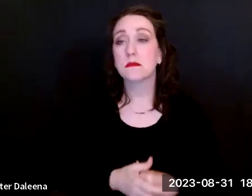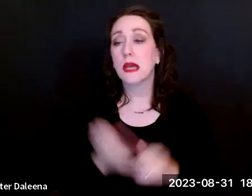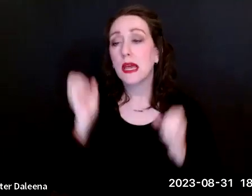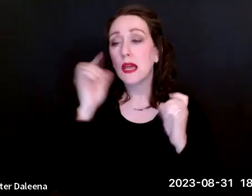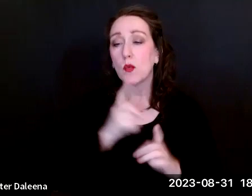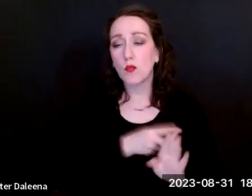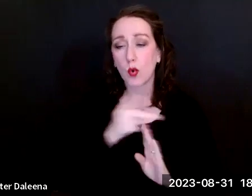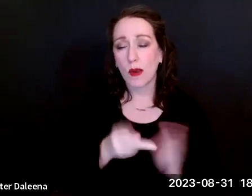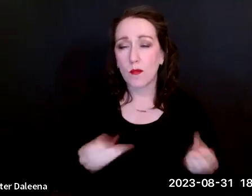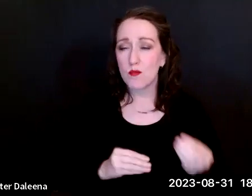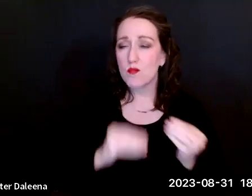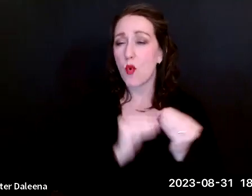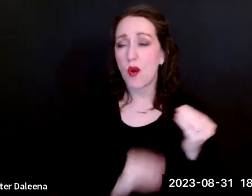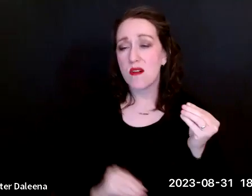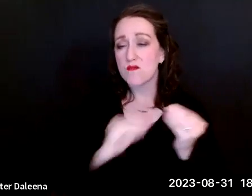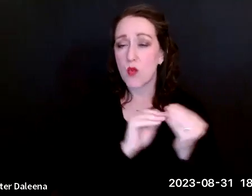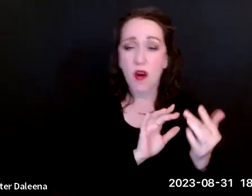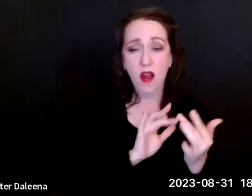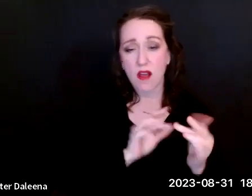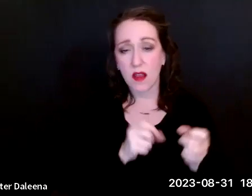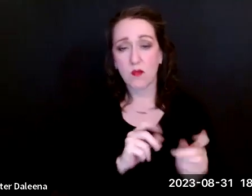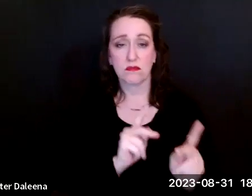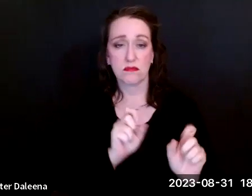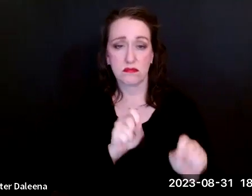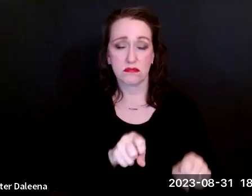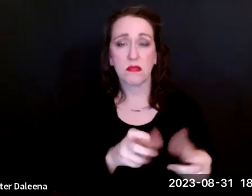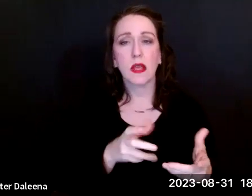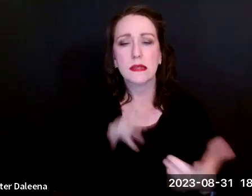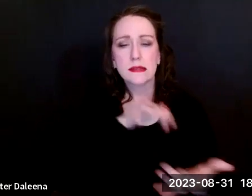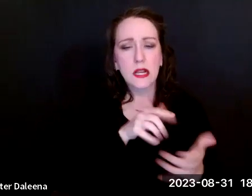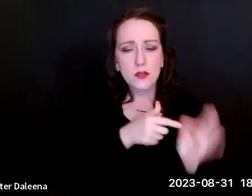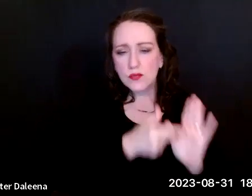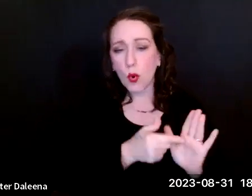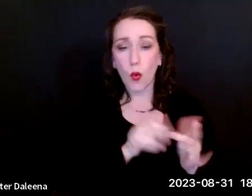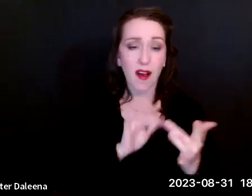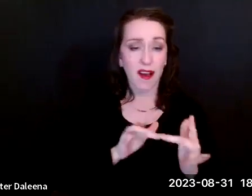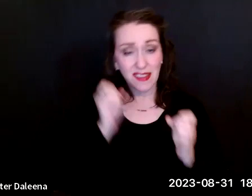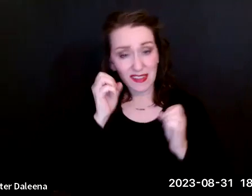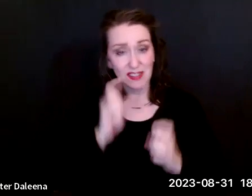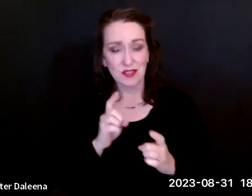are offering more and more online opportunities and studies Show online education especially at